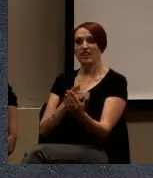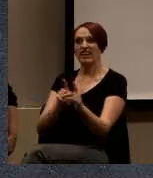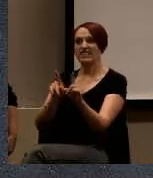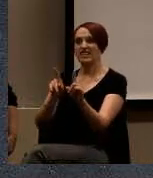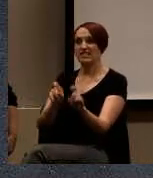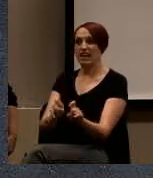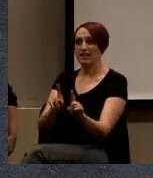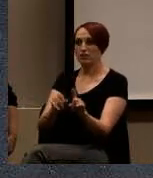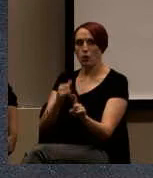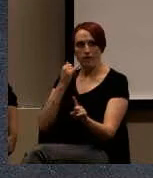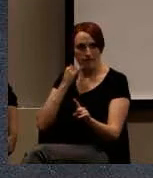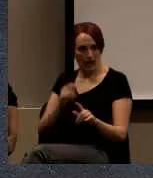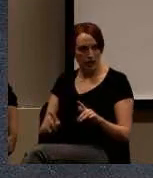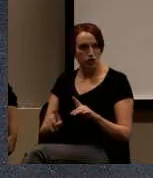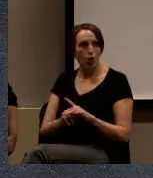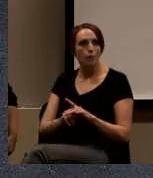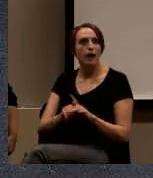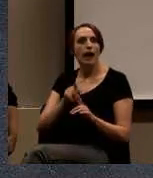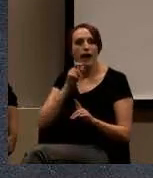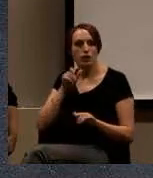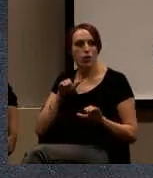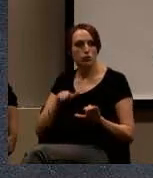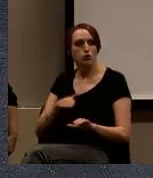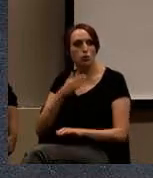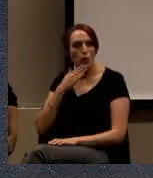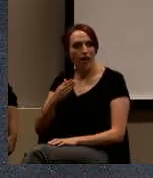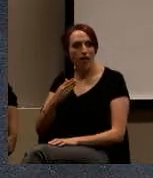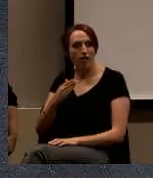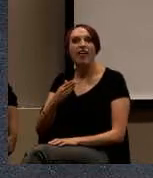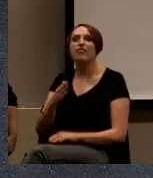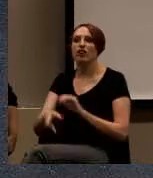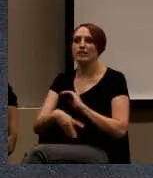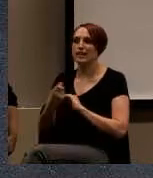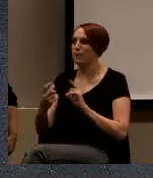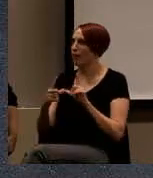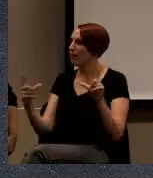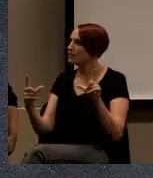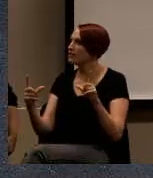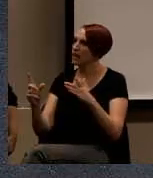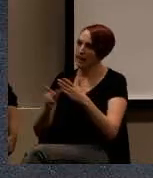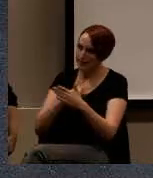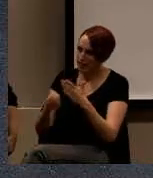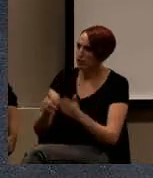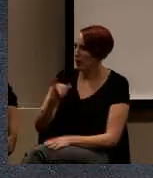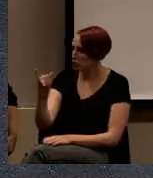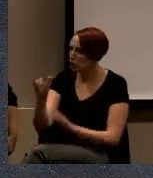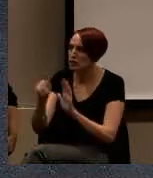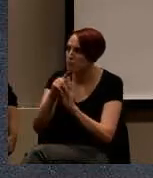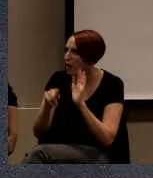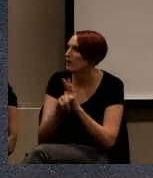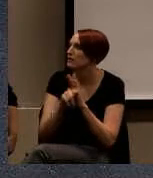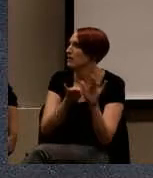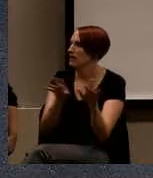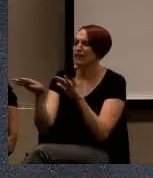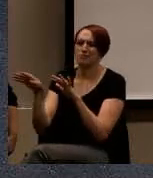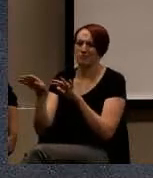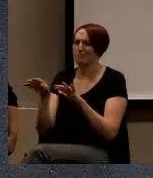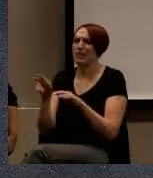and report them. If they're insured with us, we're going to cancel their policy or something, and that's not the idea. It's completely harmless.